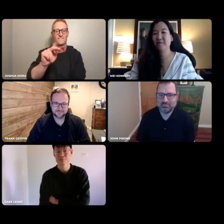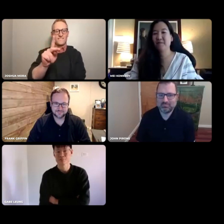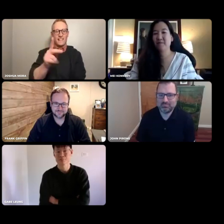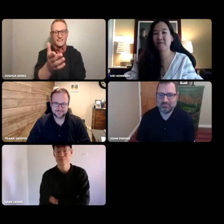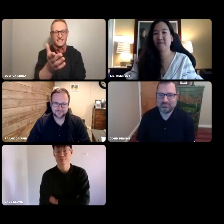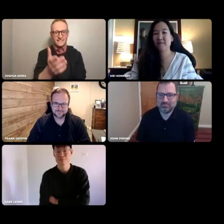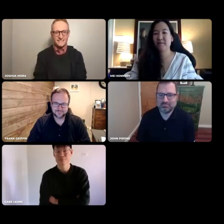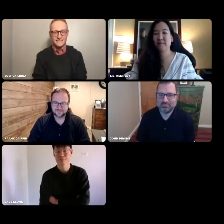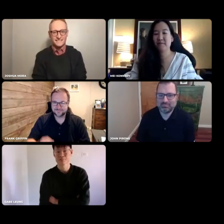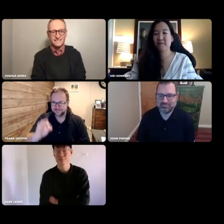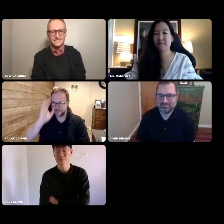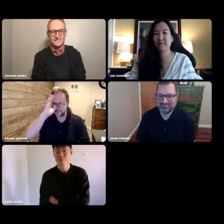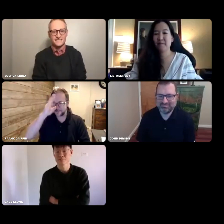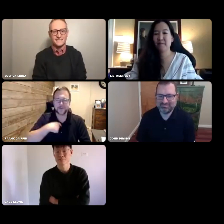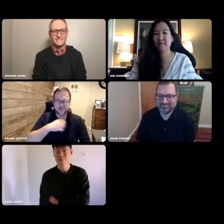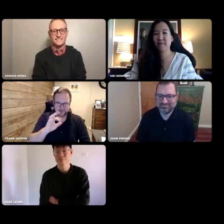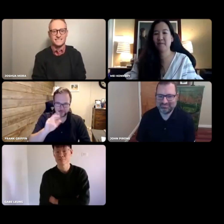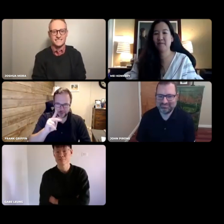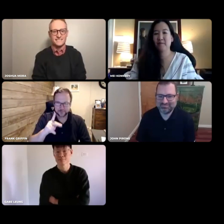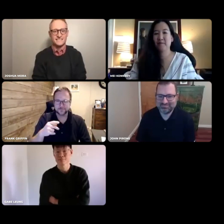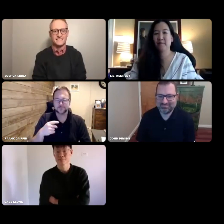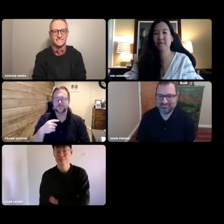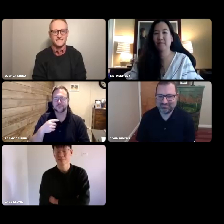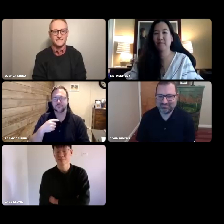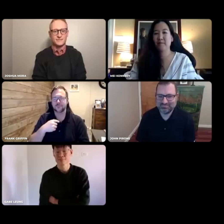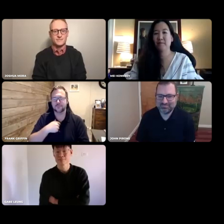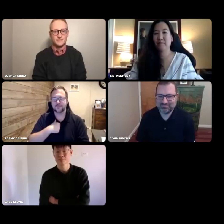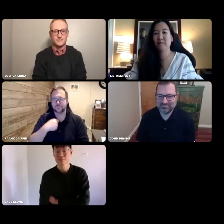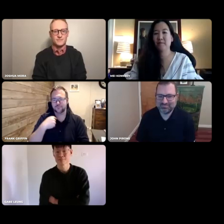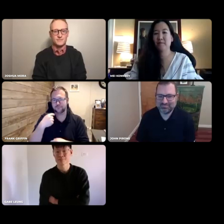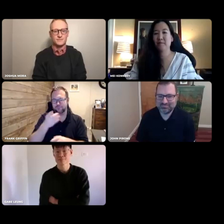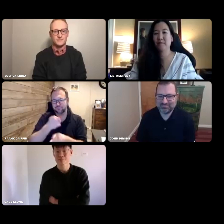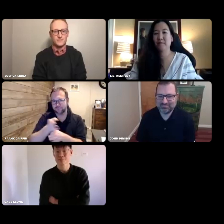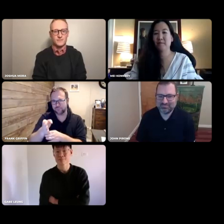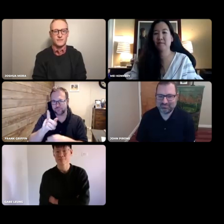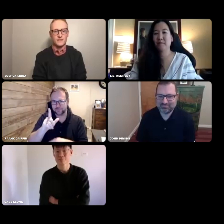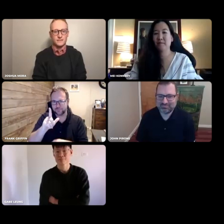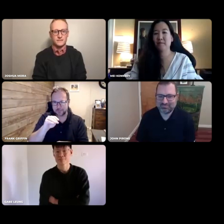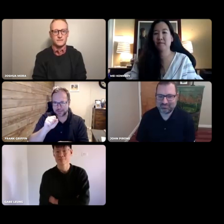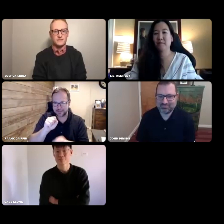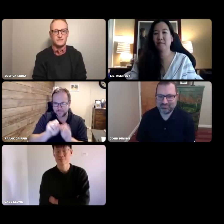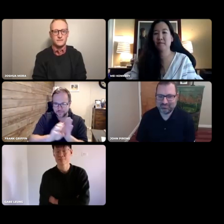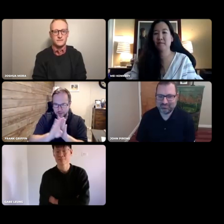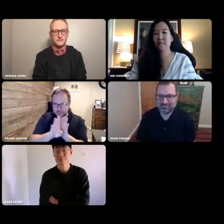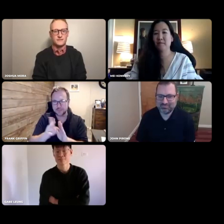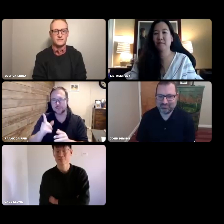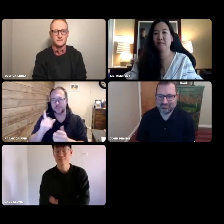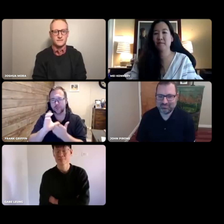Hi, I'm Frank.